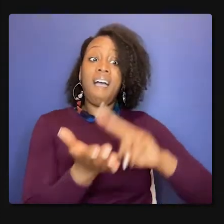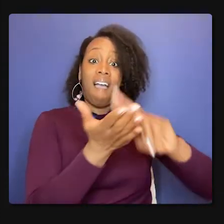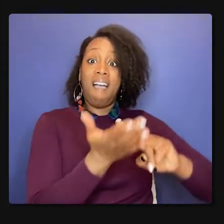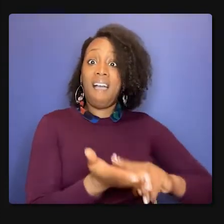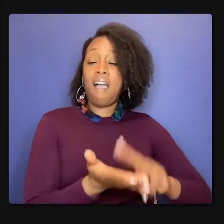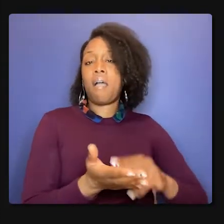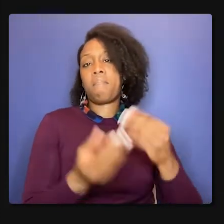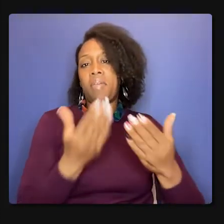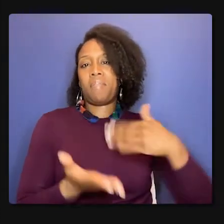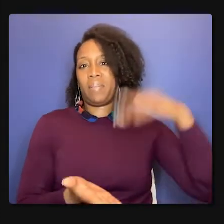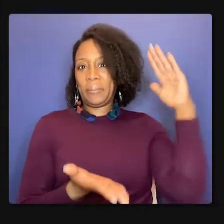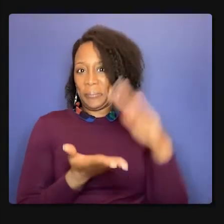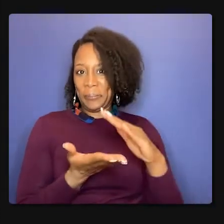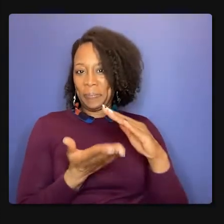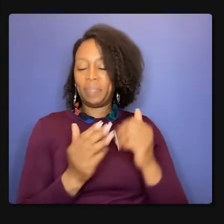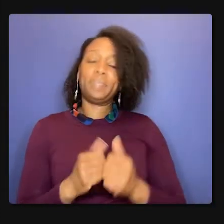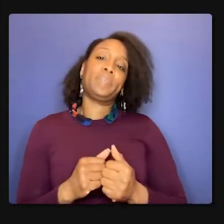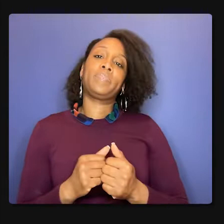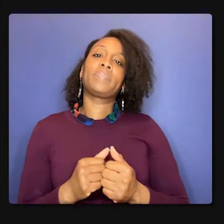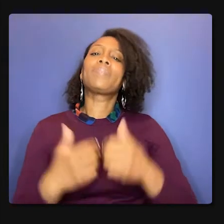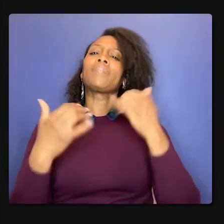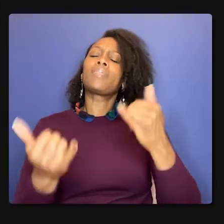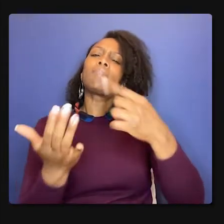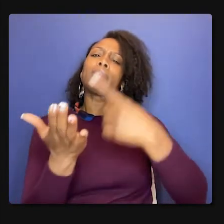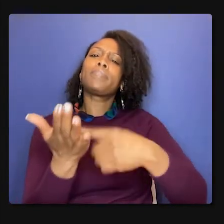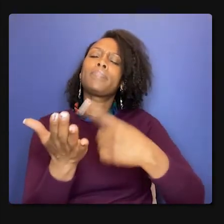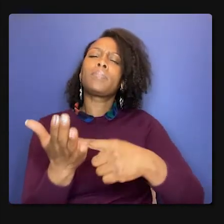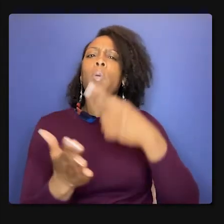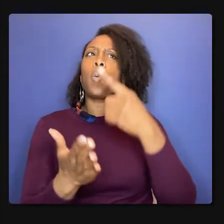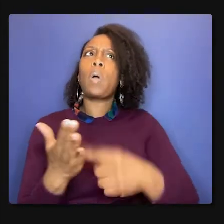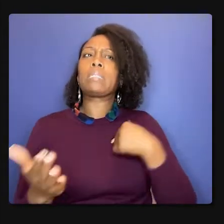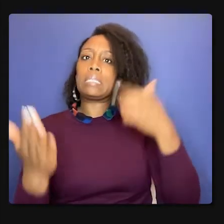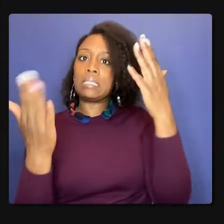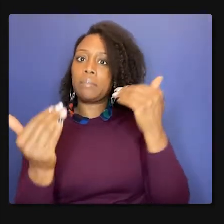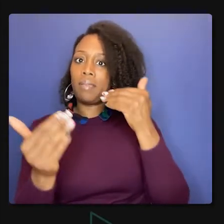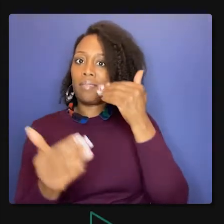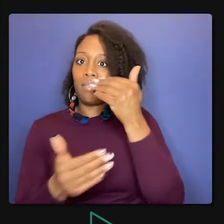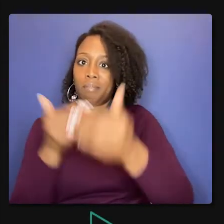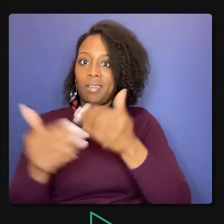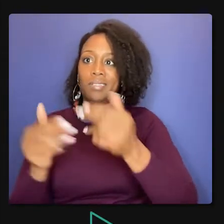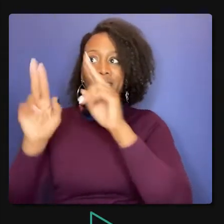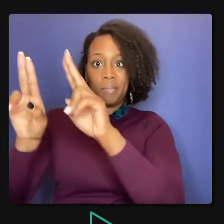it might be a little shorter than that. Let's talk about what's expected in the application process.